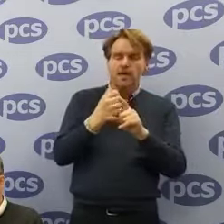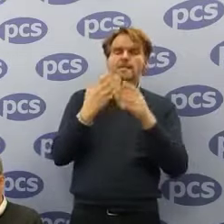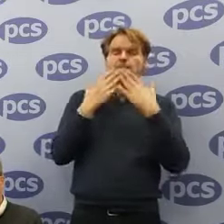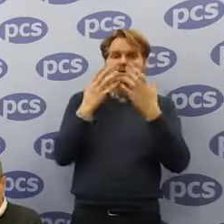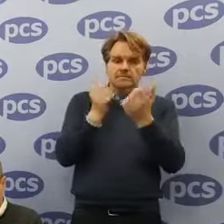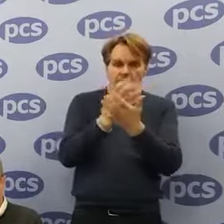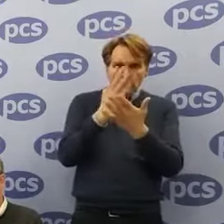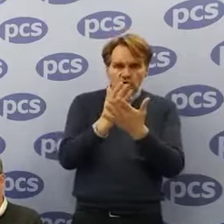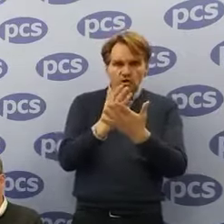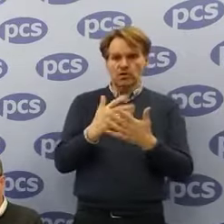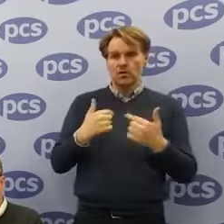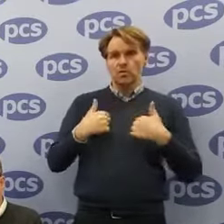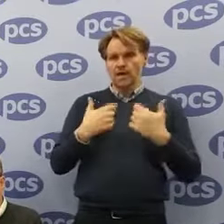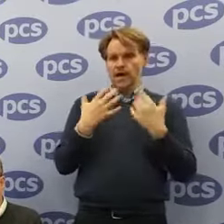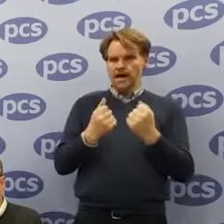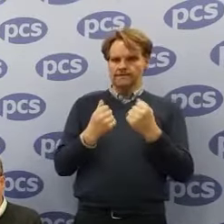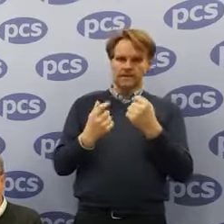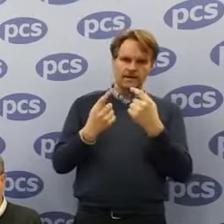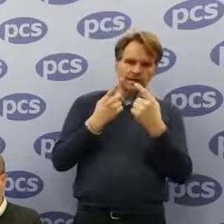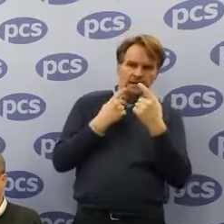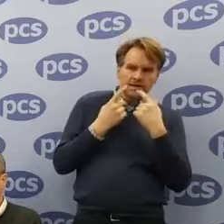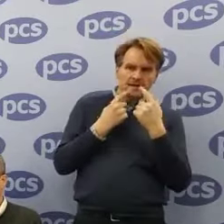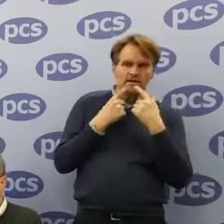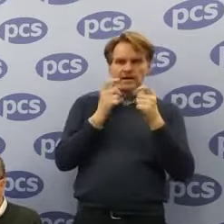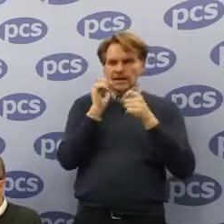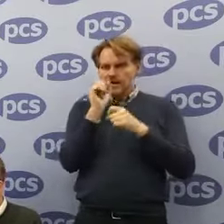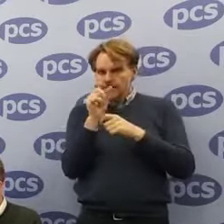to make sure we've got everybody's up-to-date emails and workplace